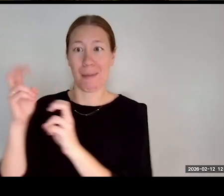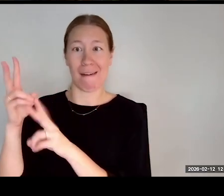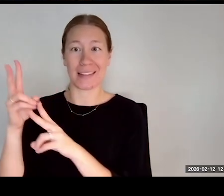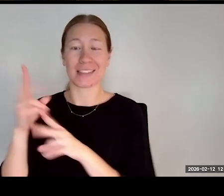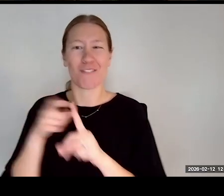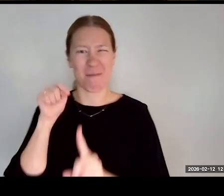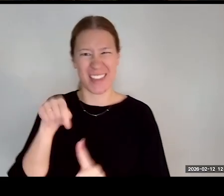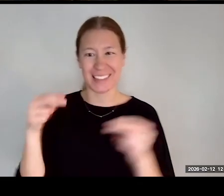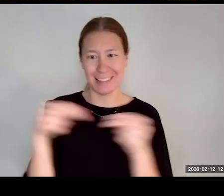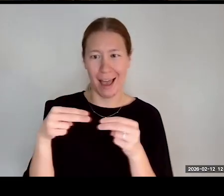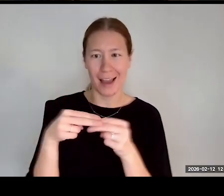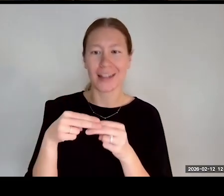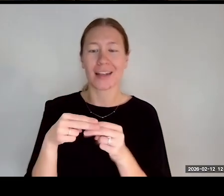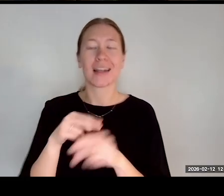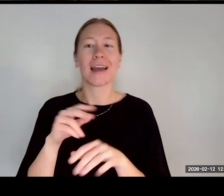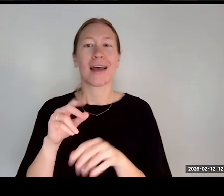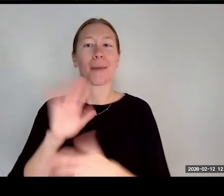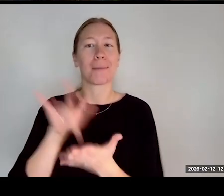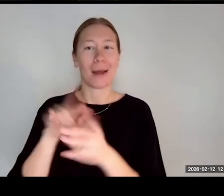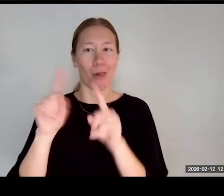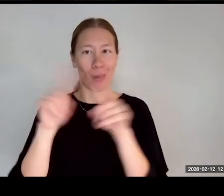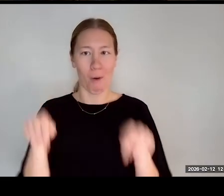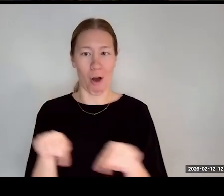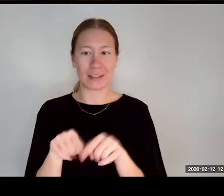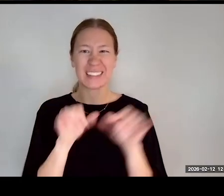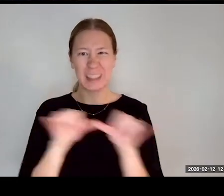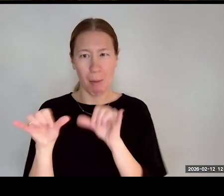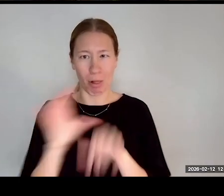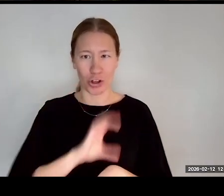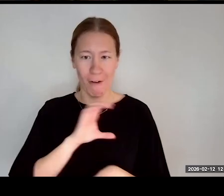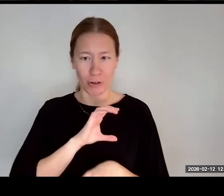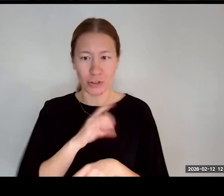between them are listed on this slide. These are characters in the middle here that appear similar